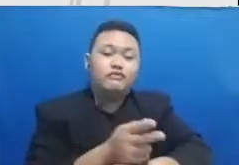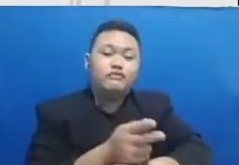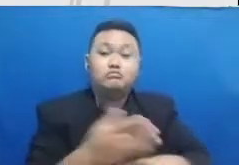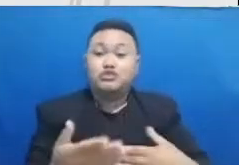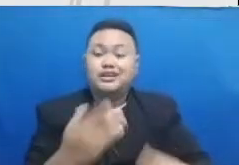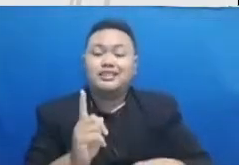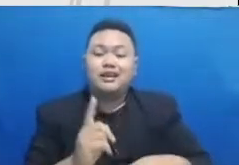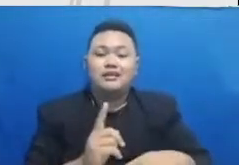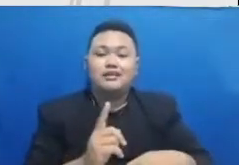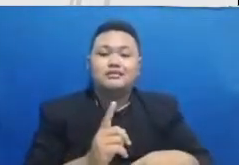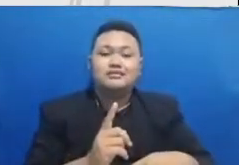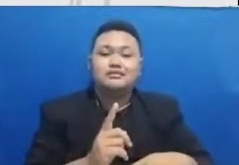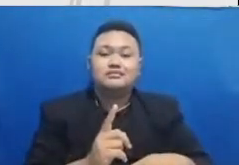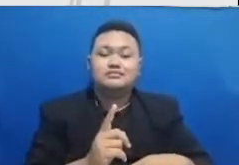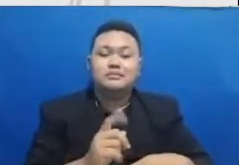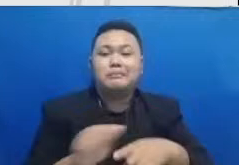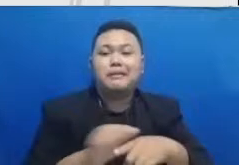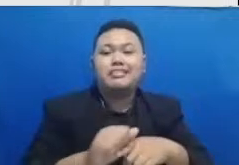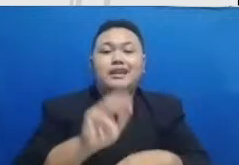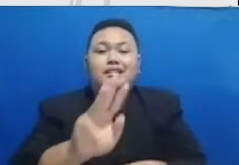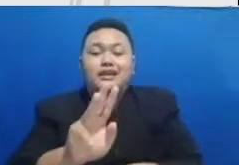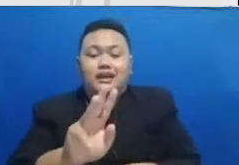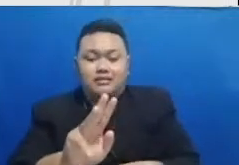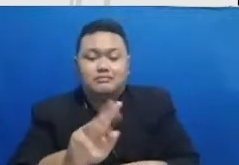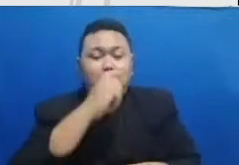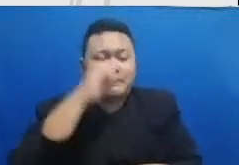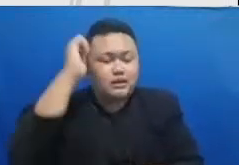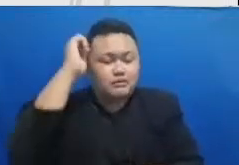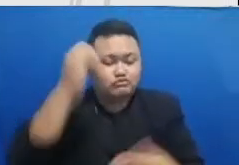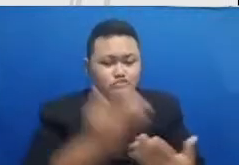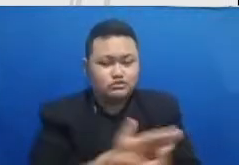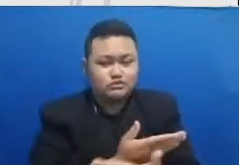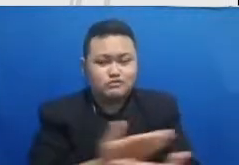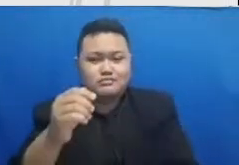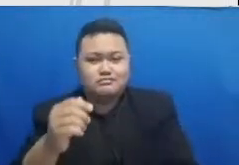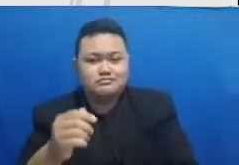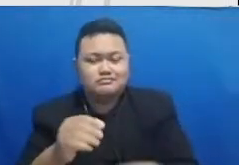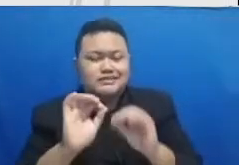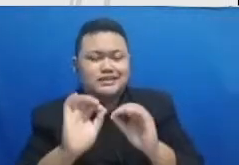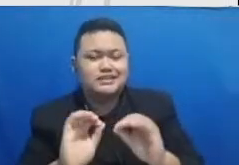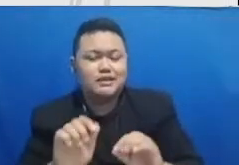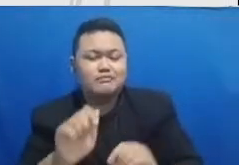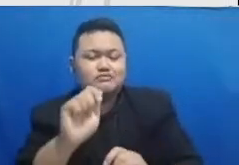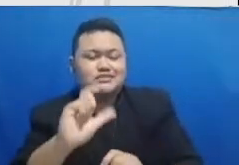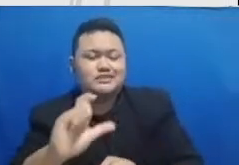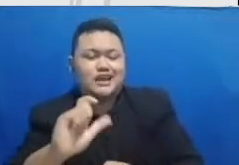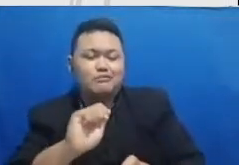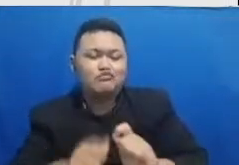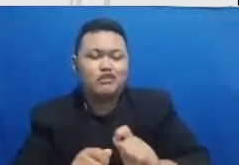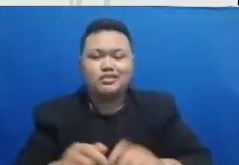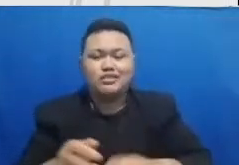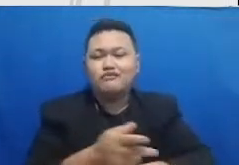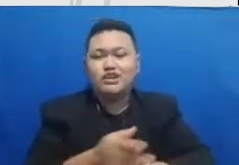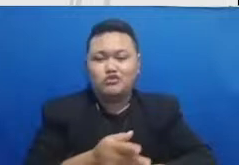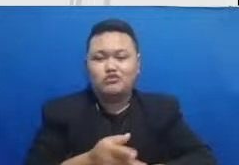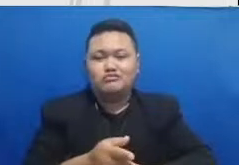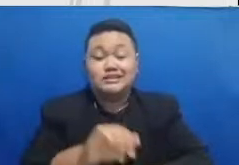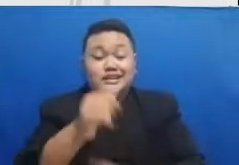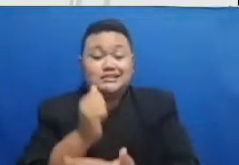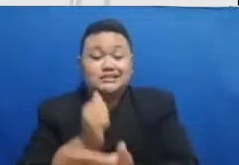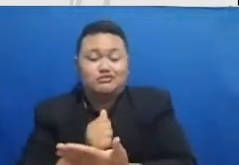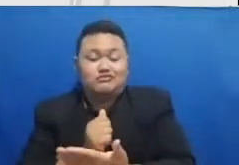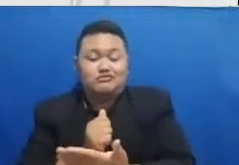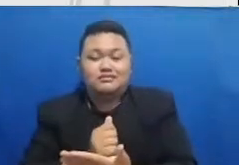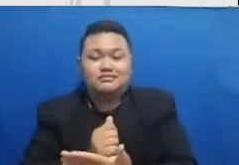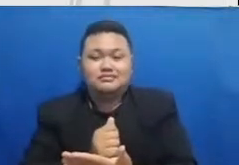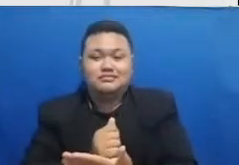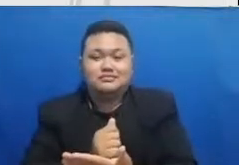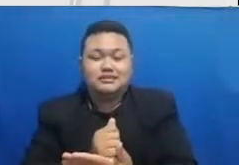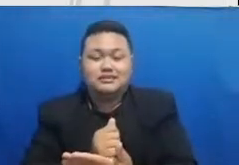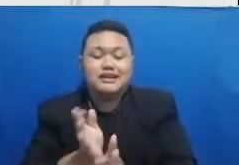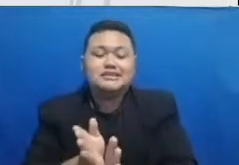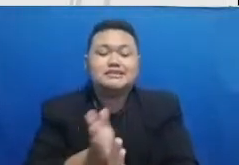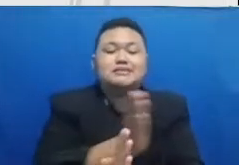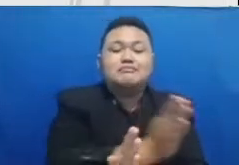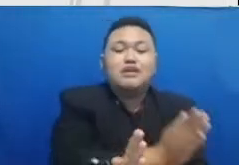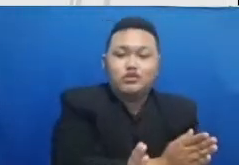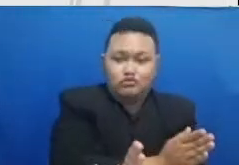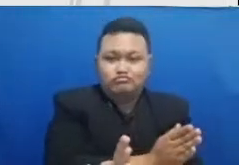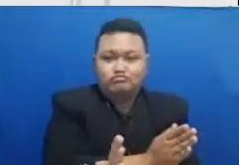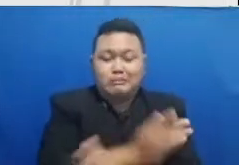creative videos. The video can be given before the Google mic session. Hi so that during the HP